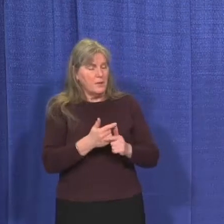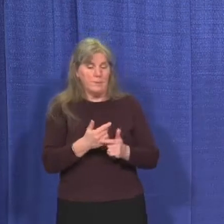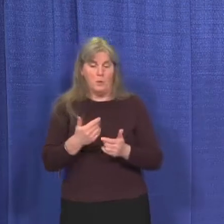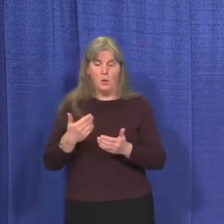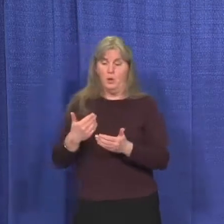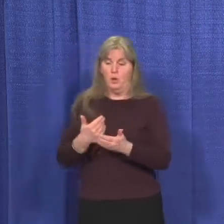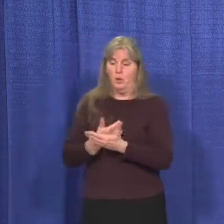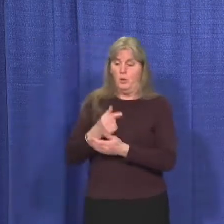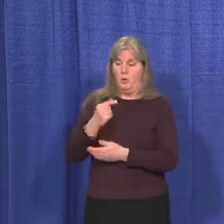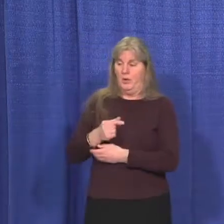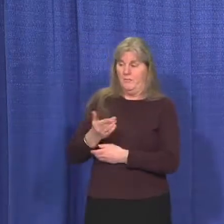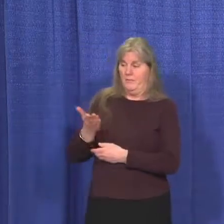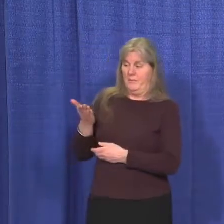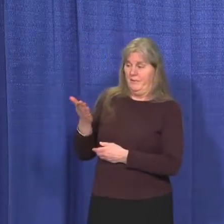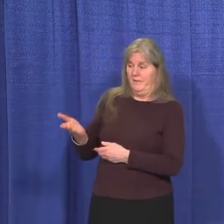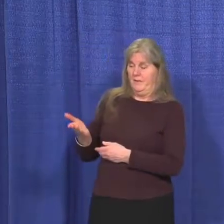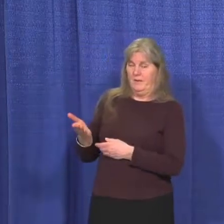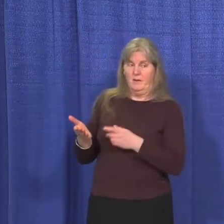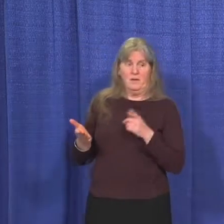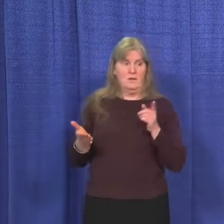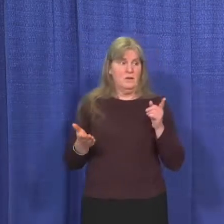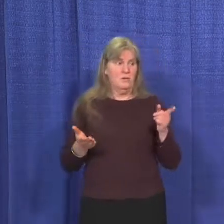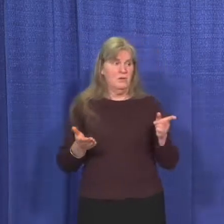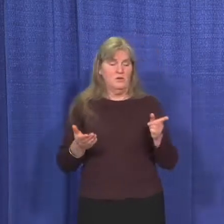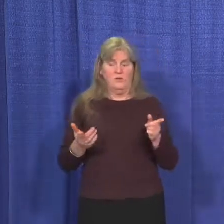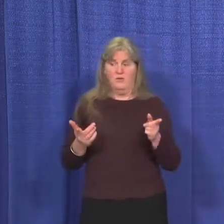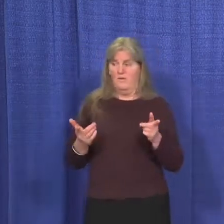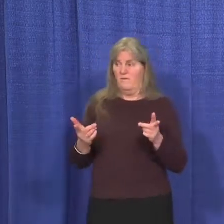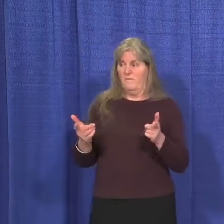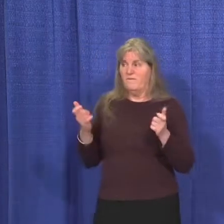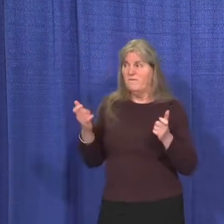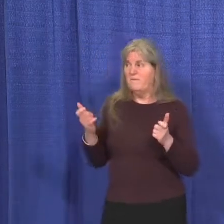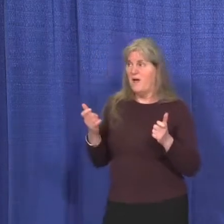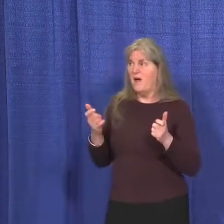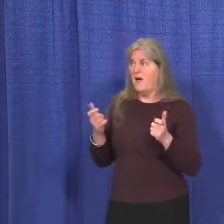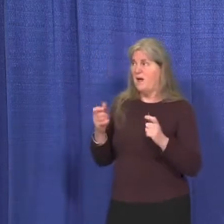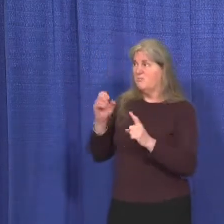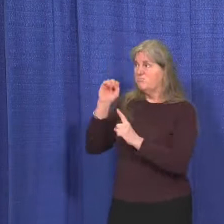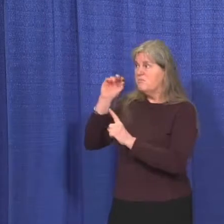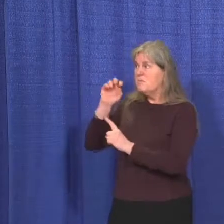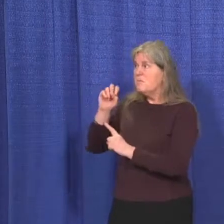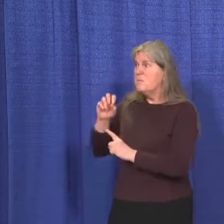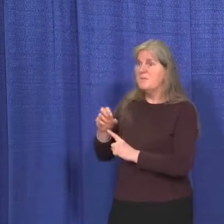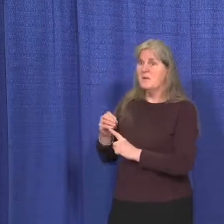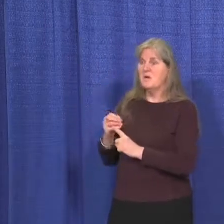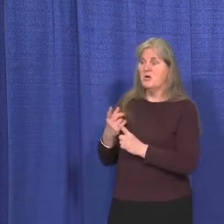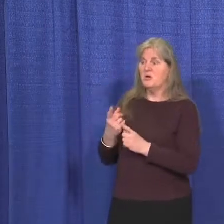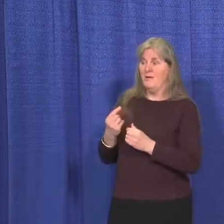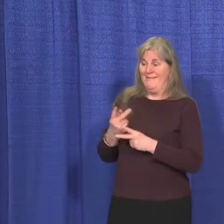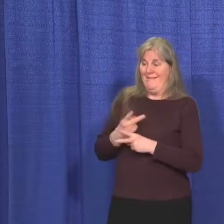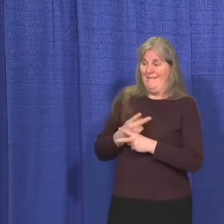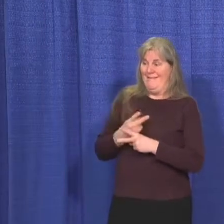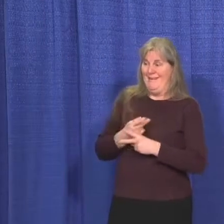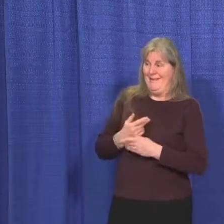have the new government in place? Like, how fast-- the work that use -- are saying you're doing